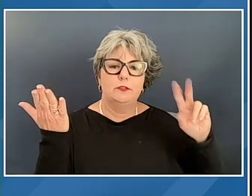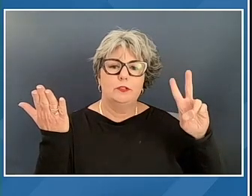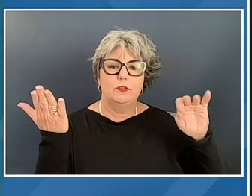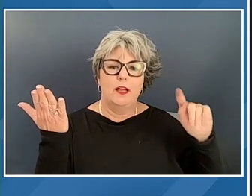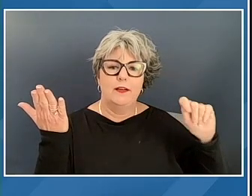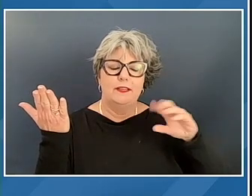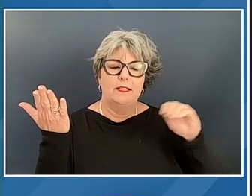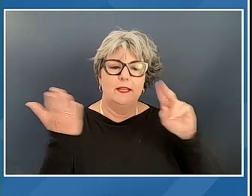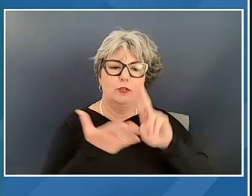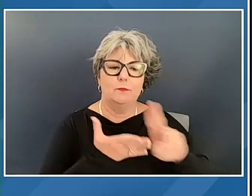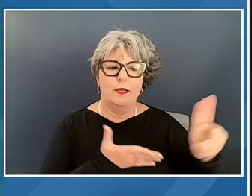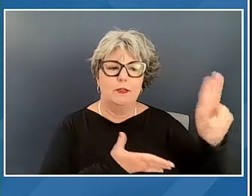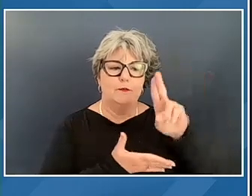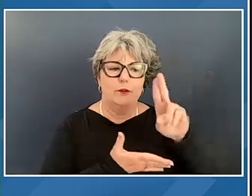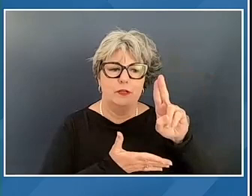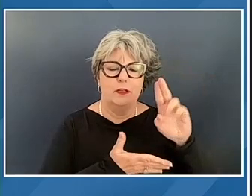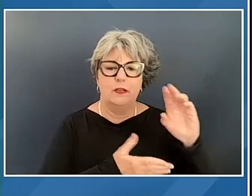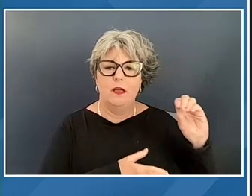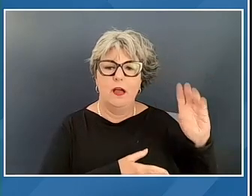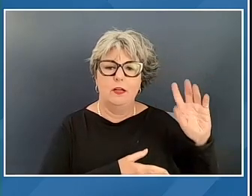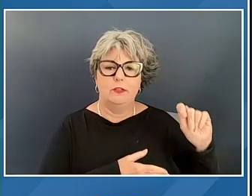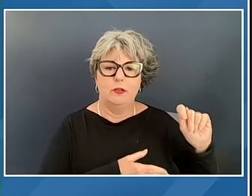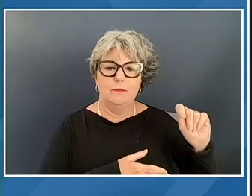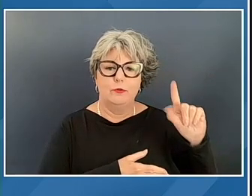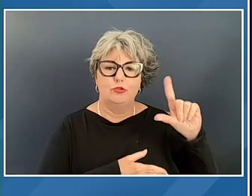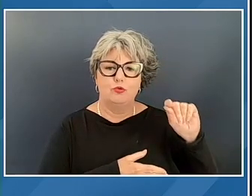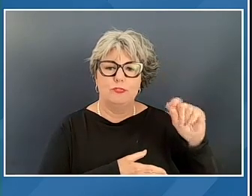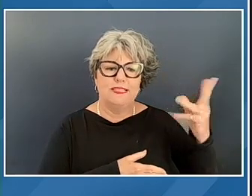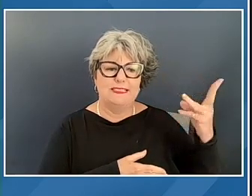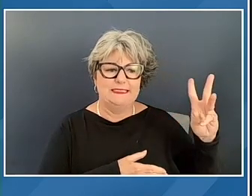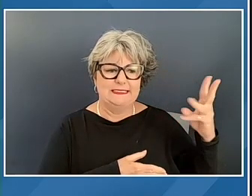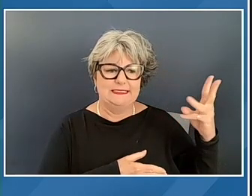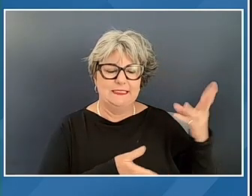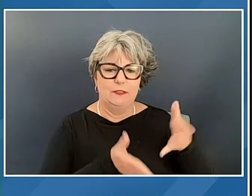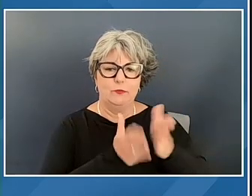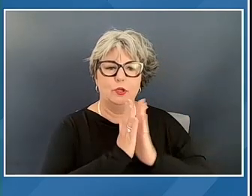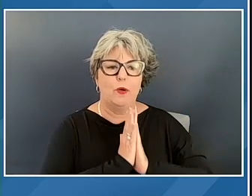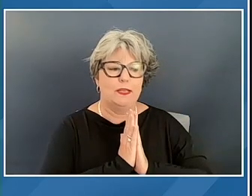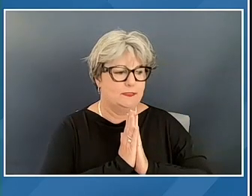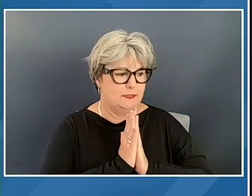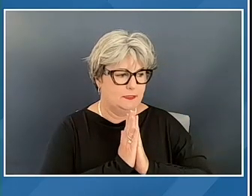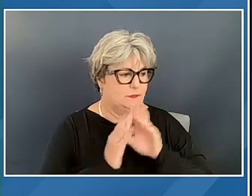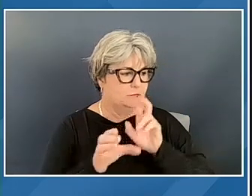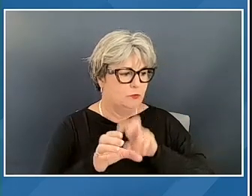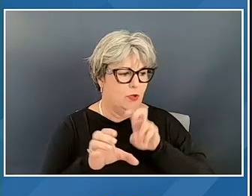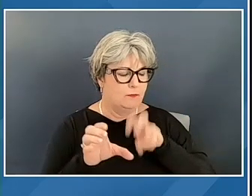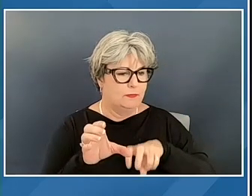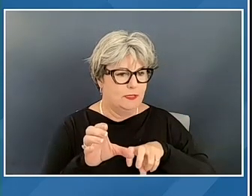dated in October 2016, requesting to opt out of in-school deferment.